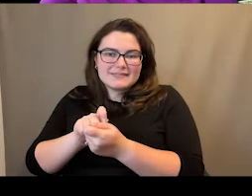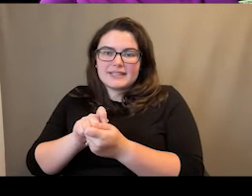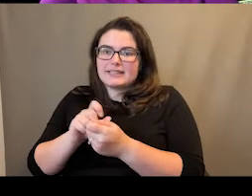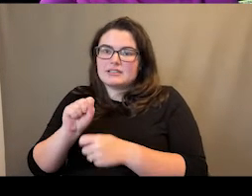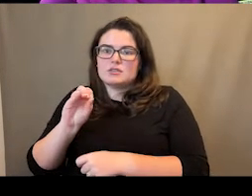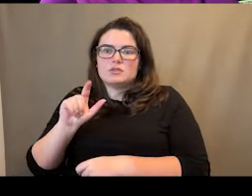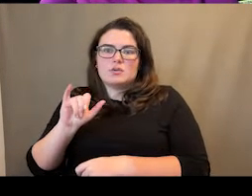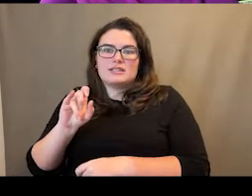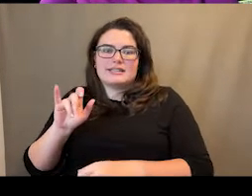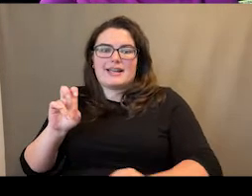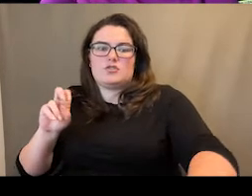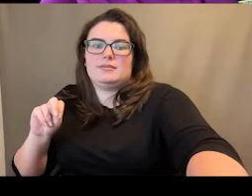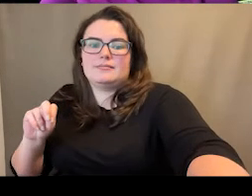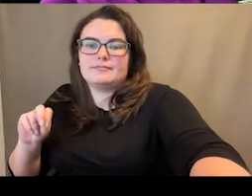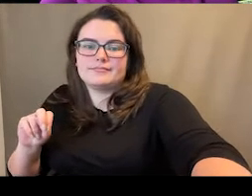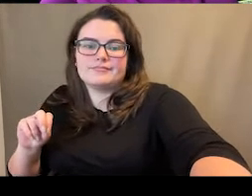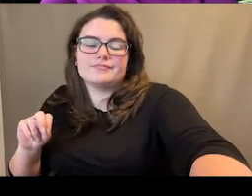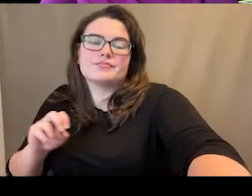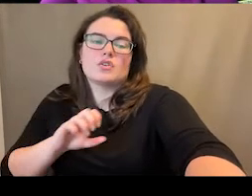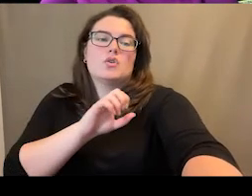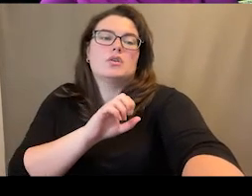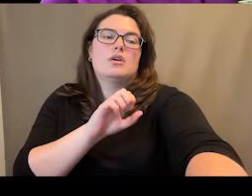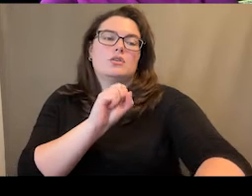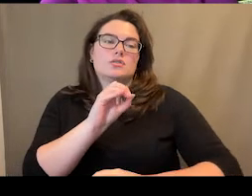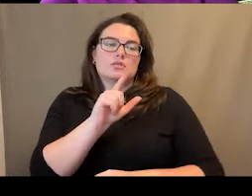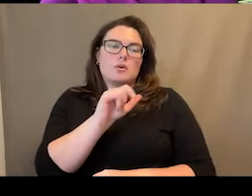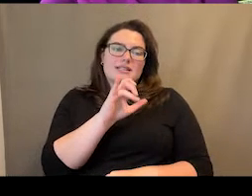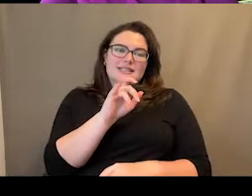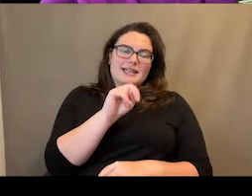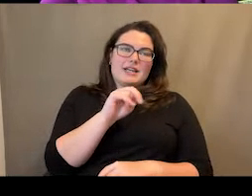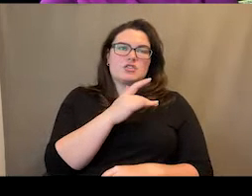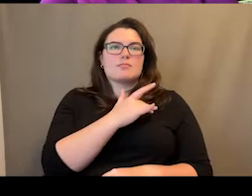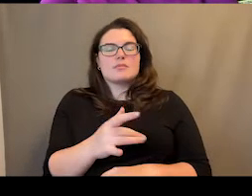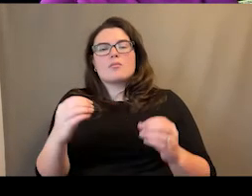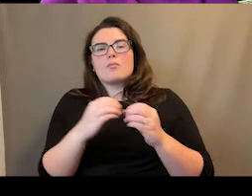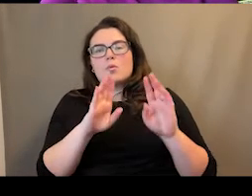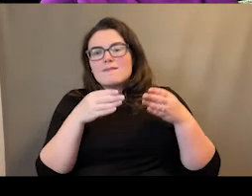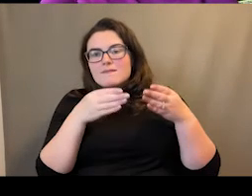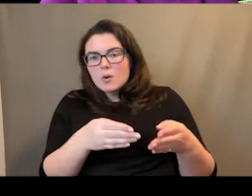Solicitation tend to be much more focused than program announcements.